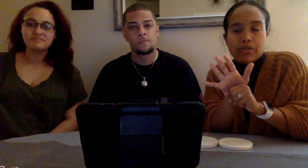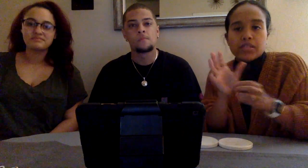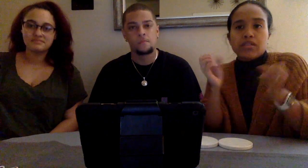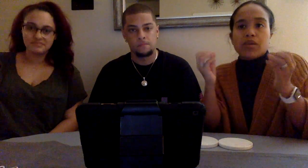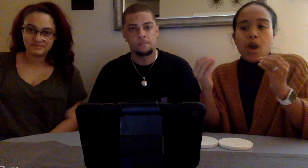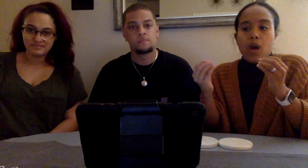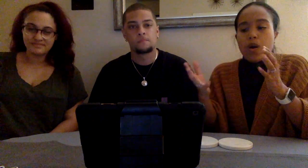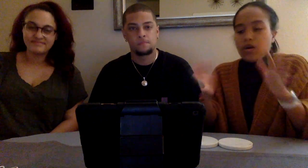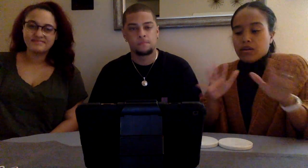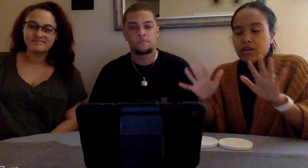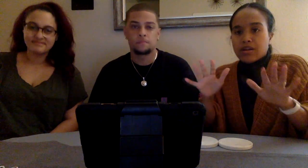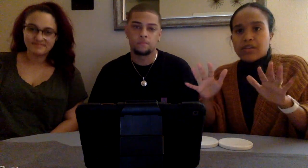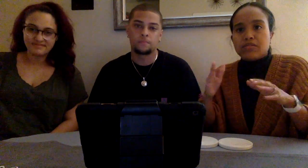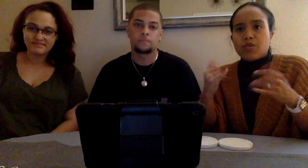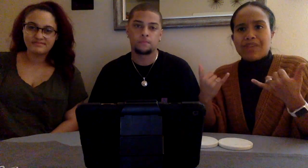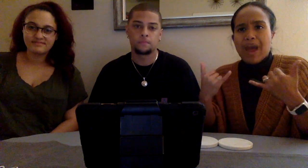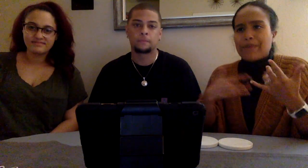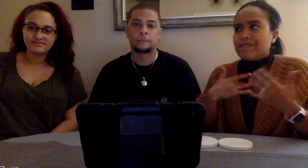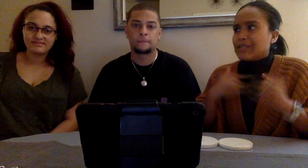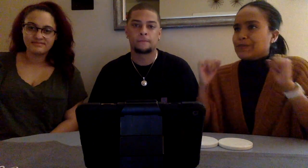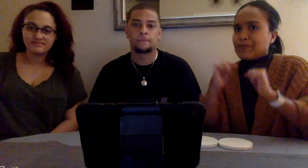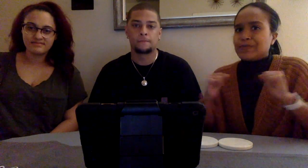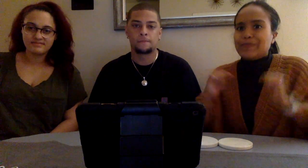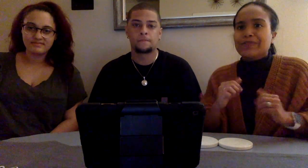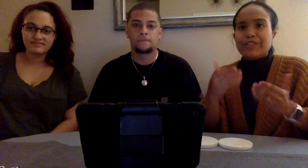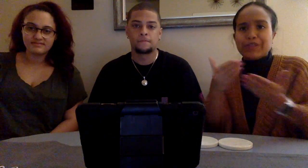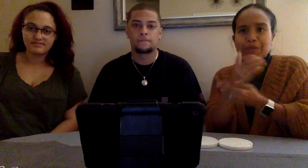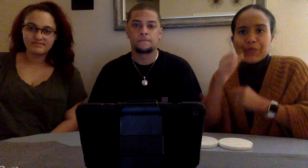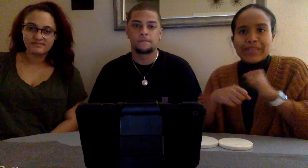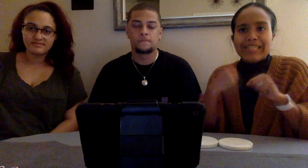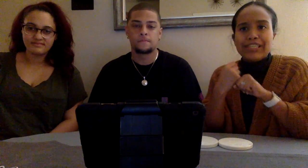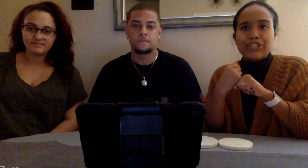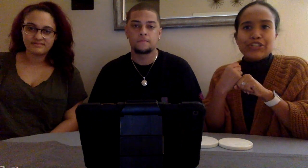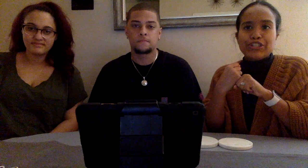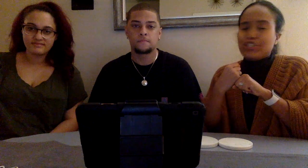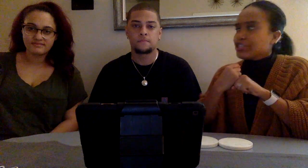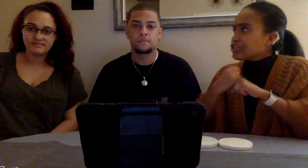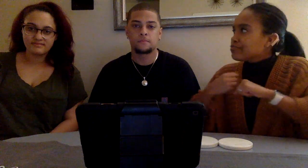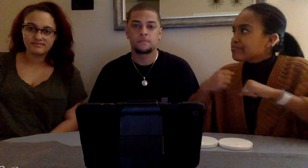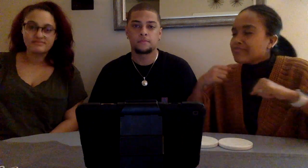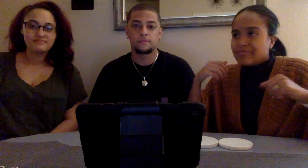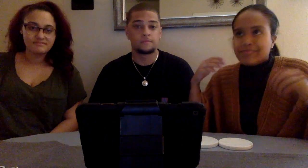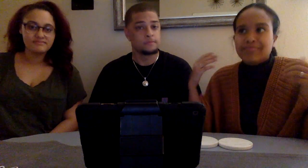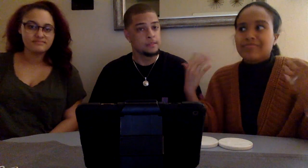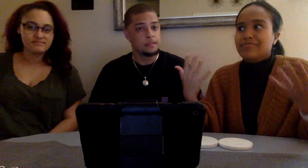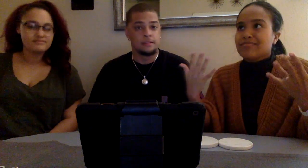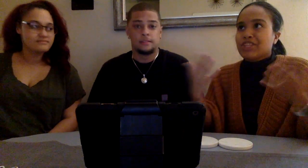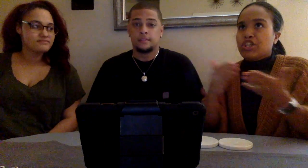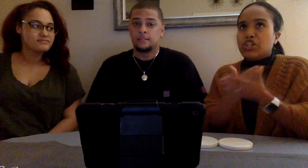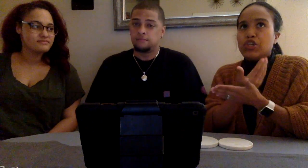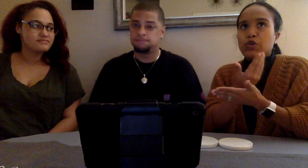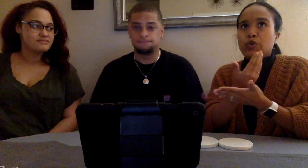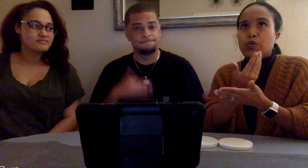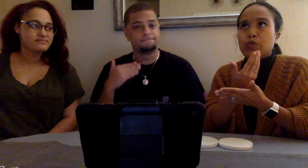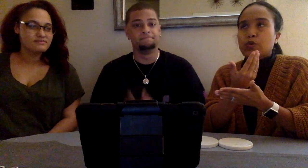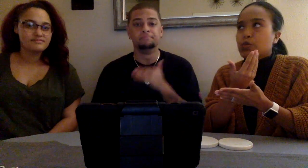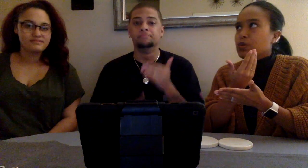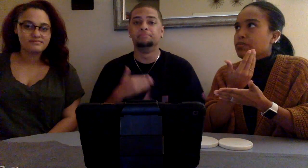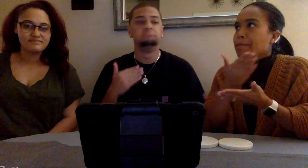So now, I felt like new year..... new.....